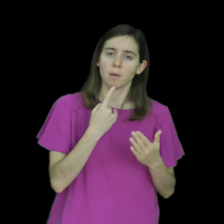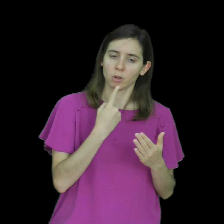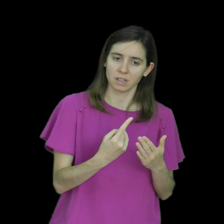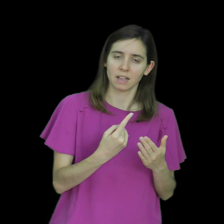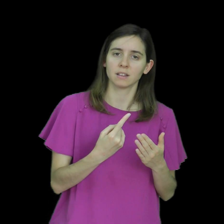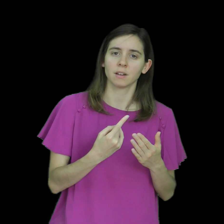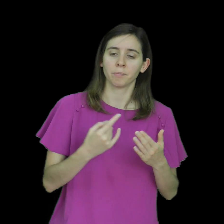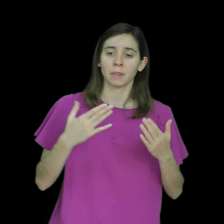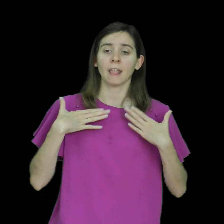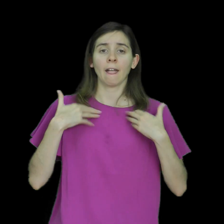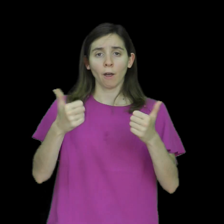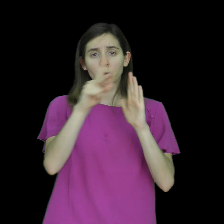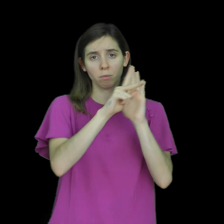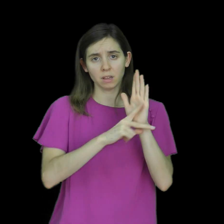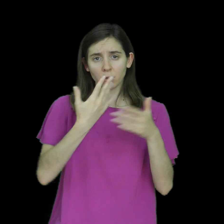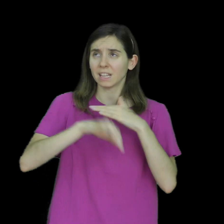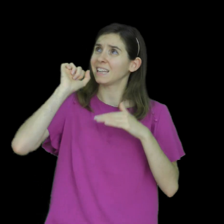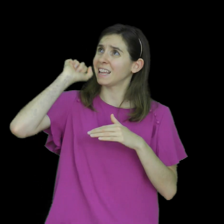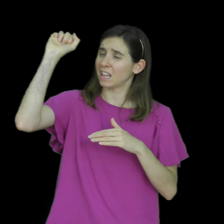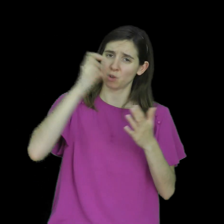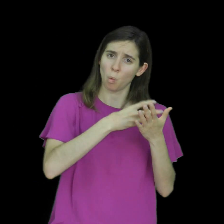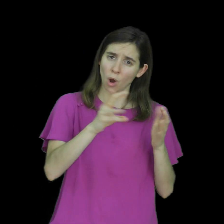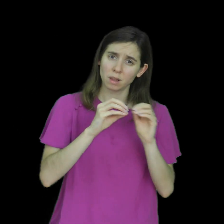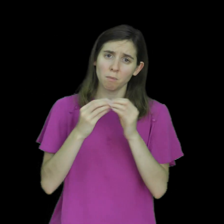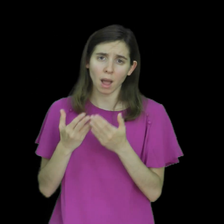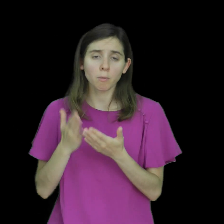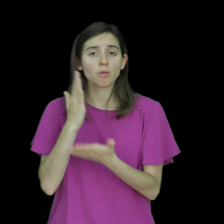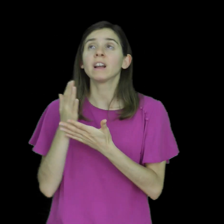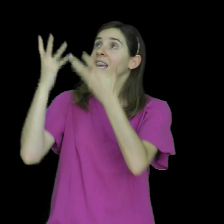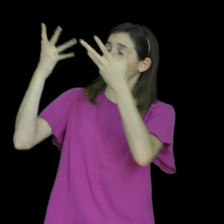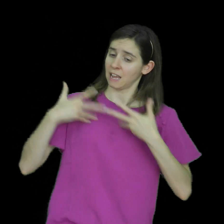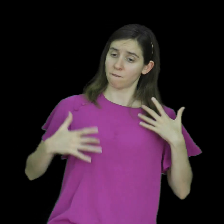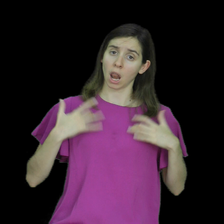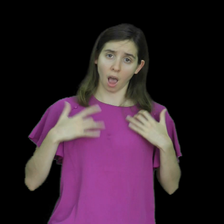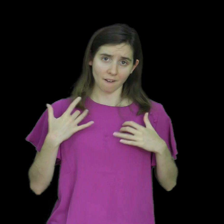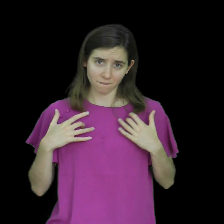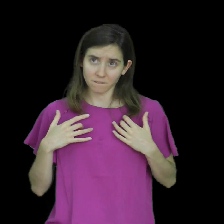that the health principles in His word are "life to those who find them and